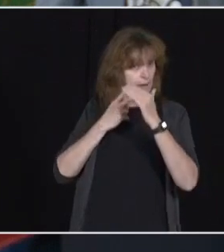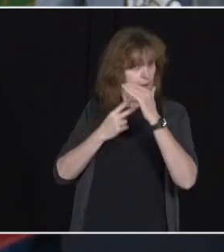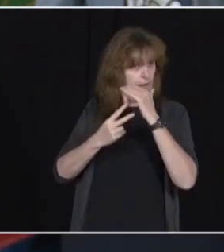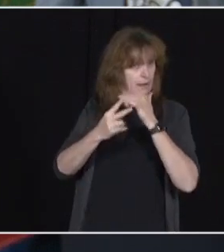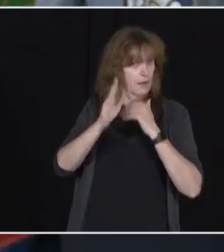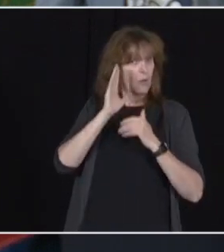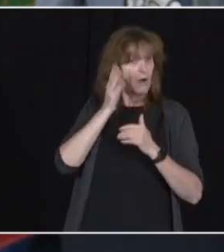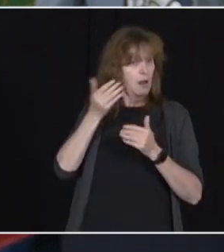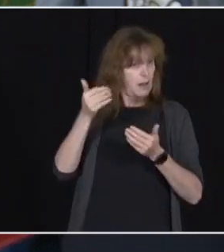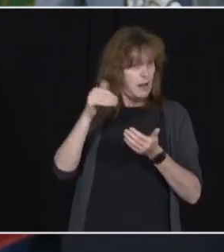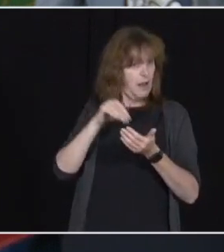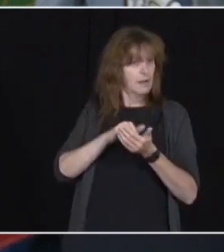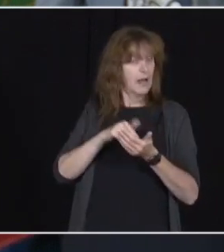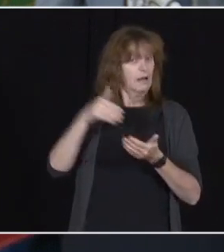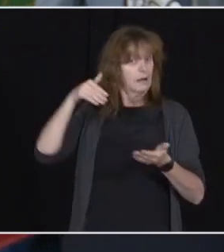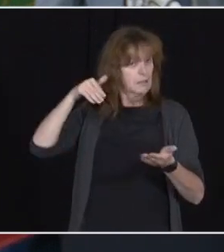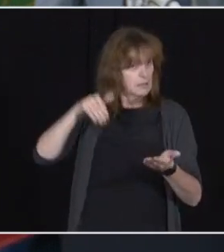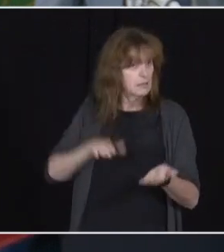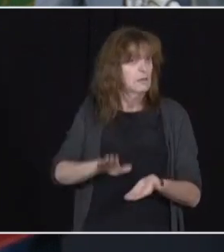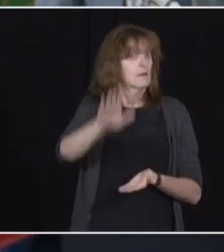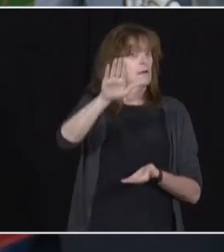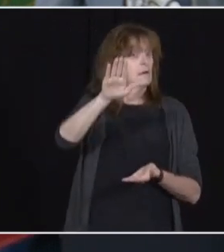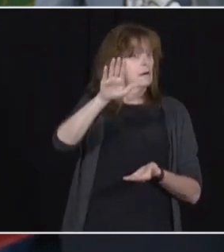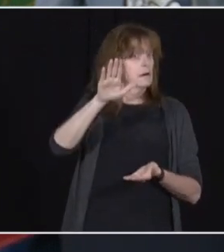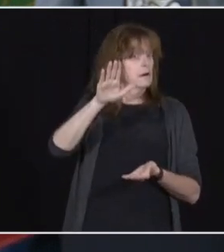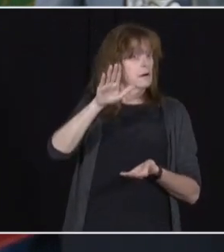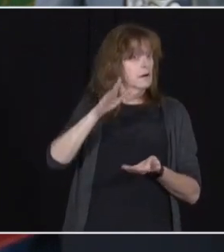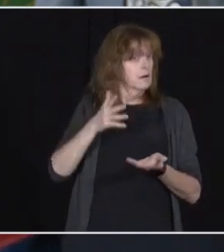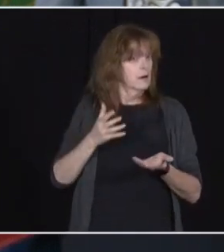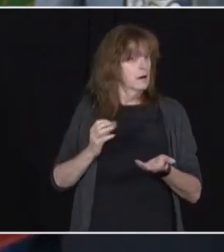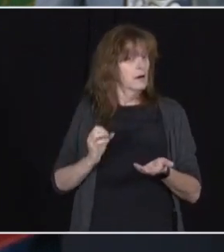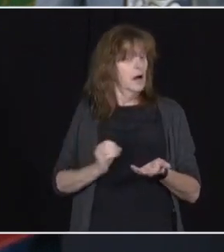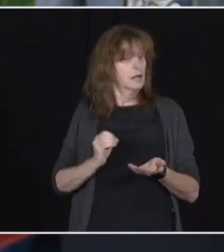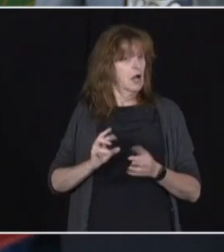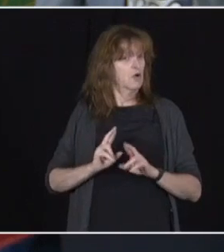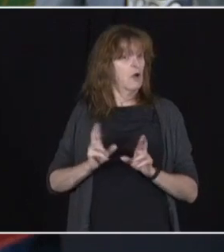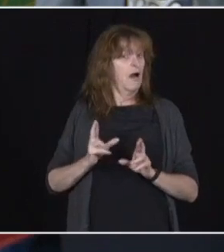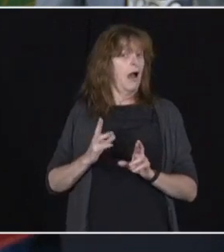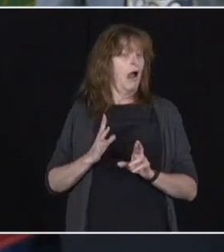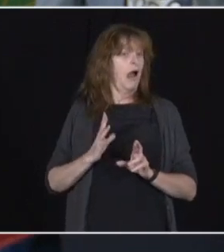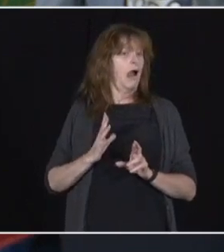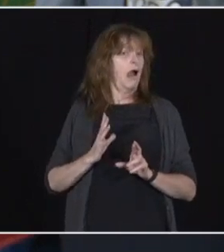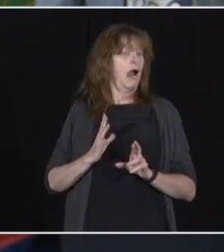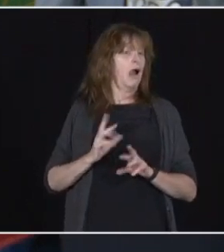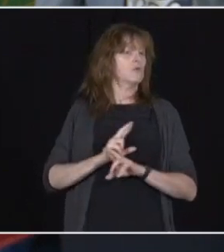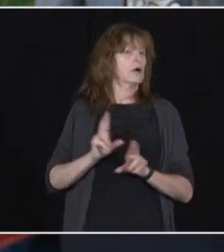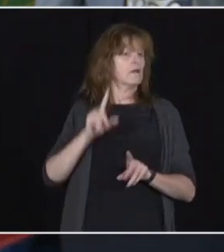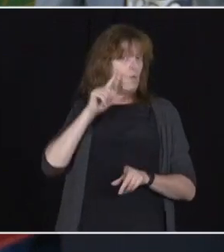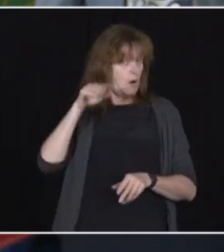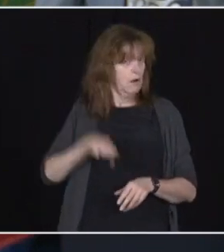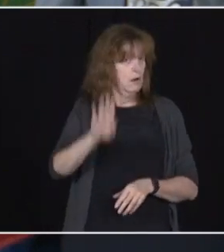significant, so the profits is getting his app in place and getting ready for that second wave?